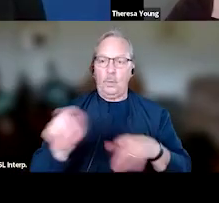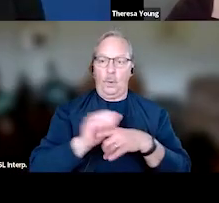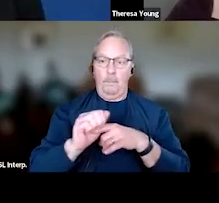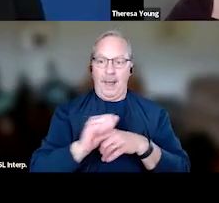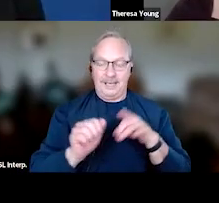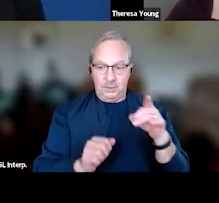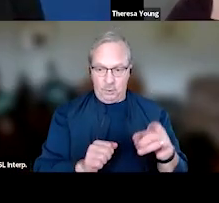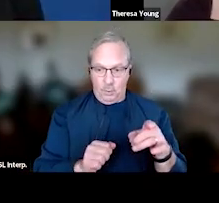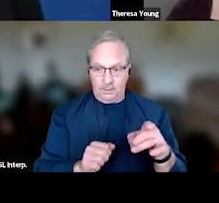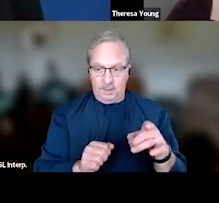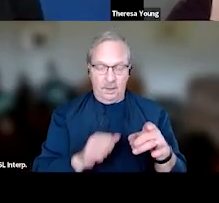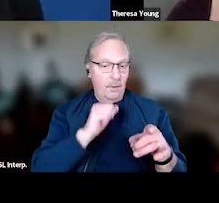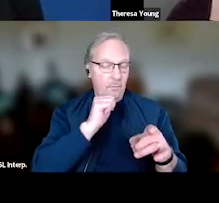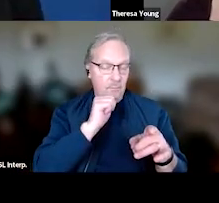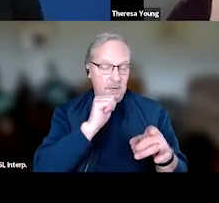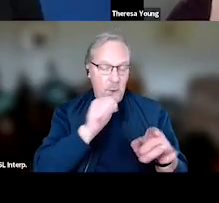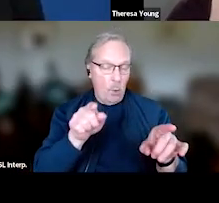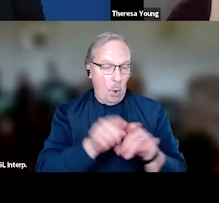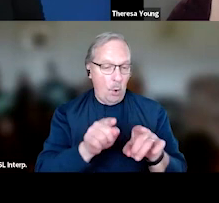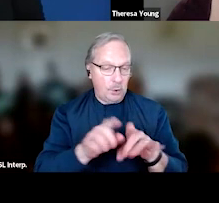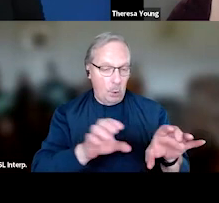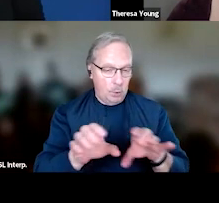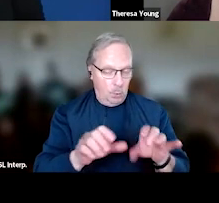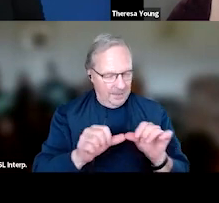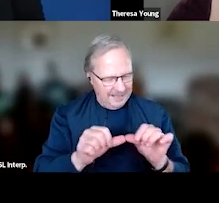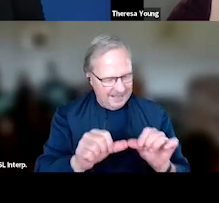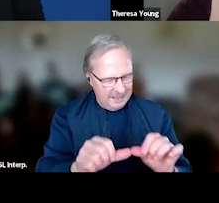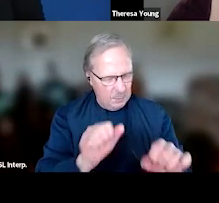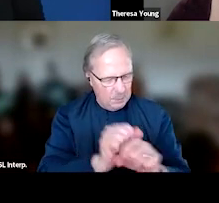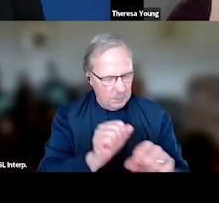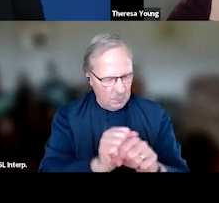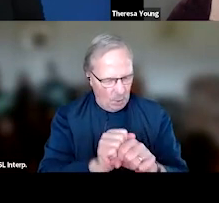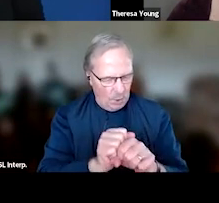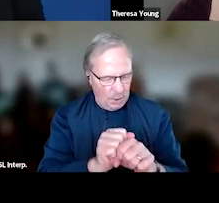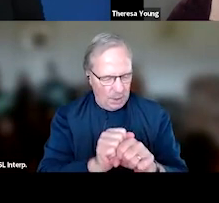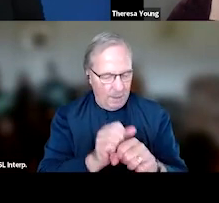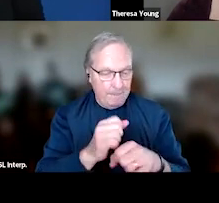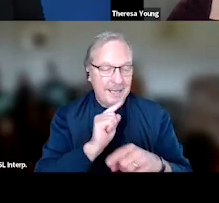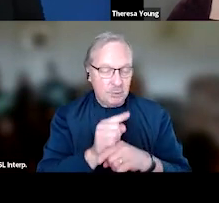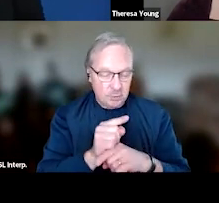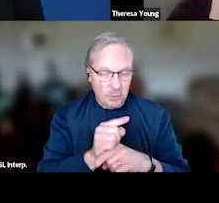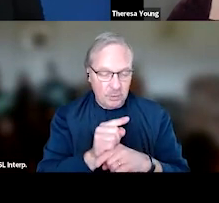But if we don't also do the continuous work of making sure that we...